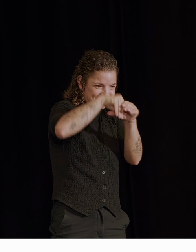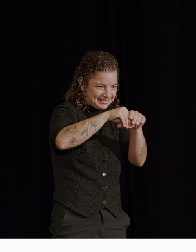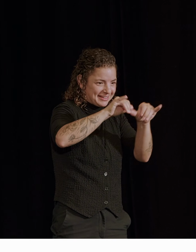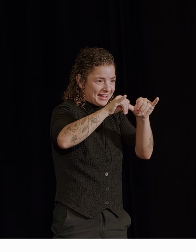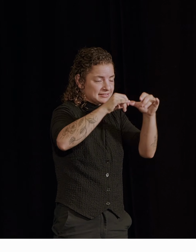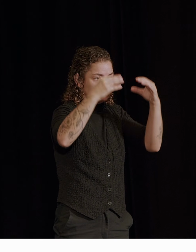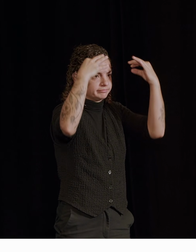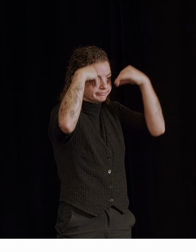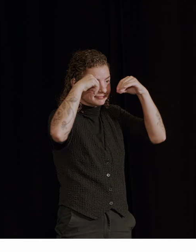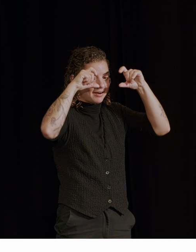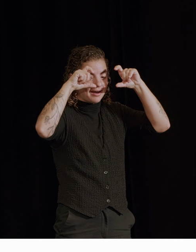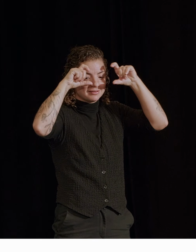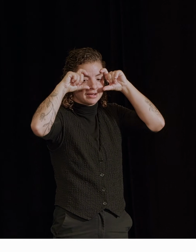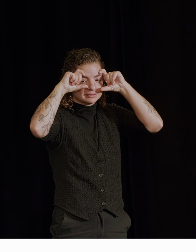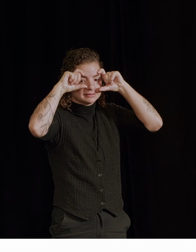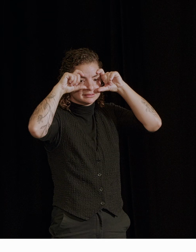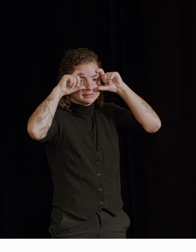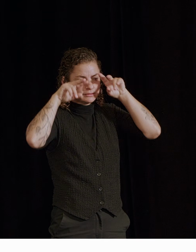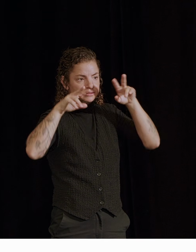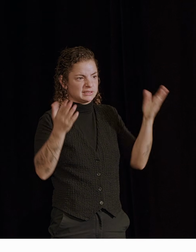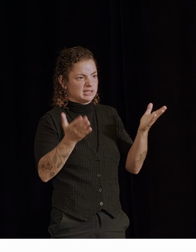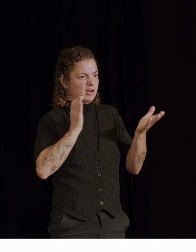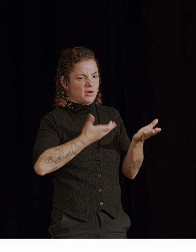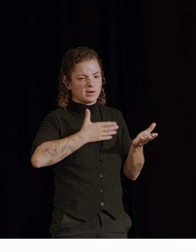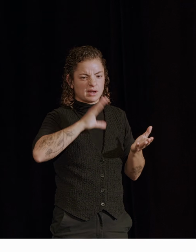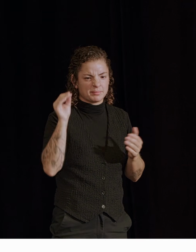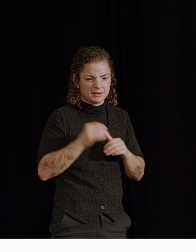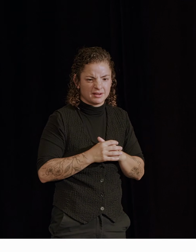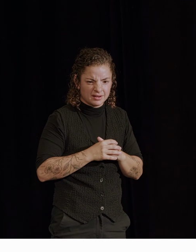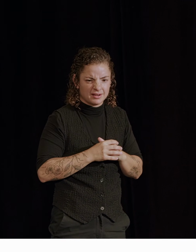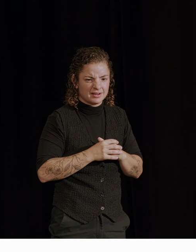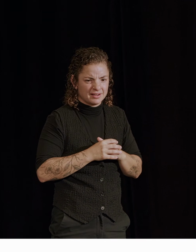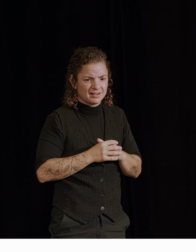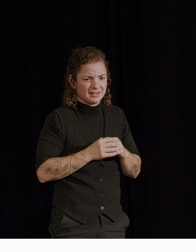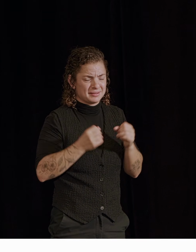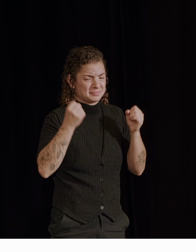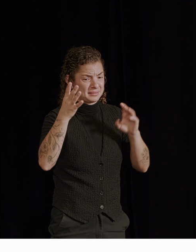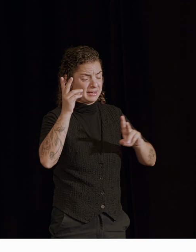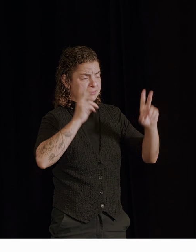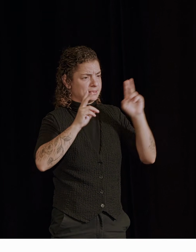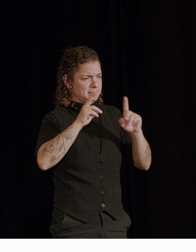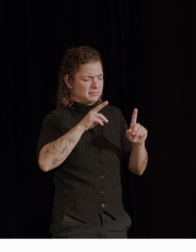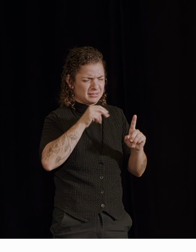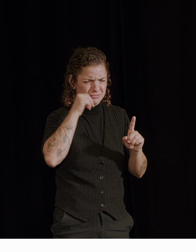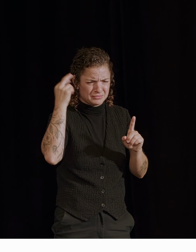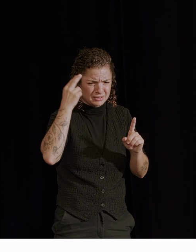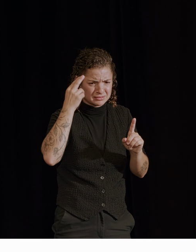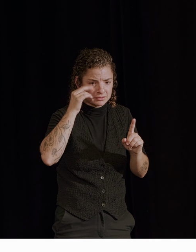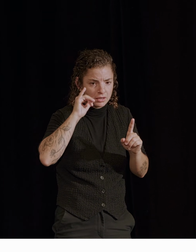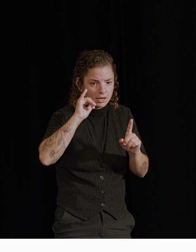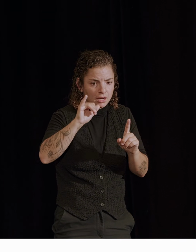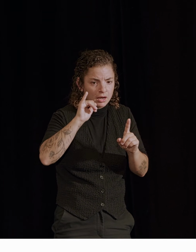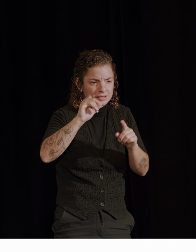A lot of folks don't realize that some of the really great features that they use every day in the mainstream started out as accessibility efforts.